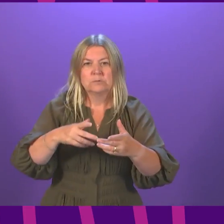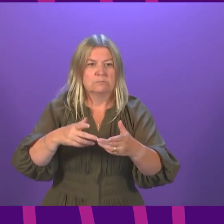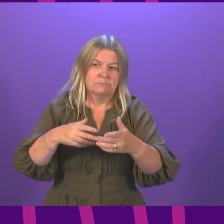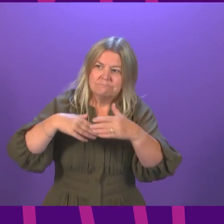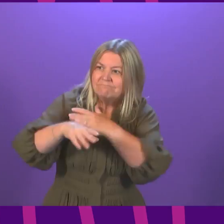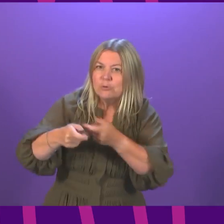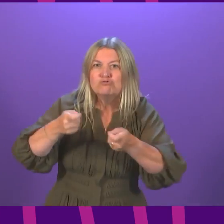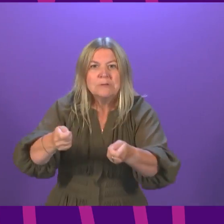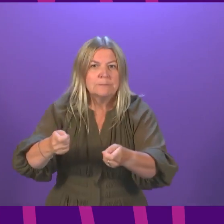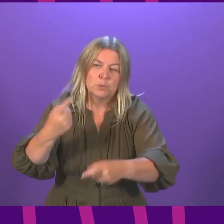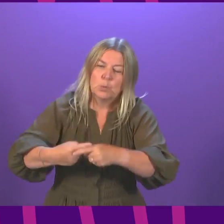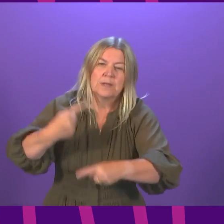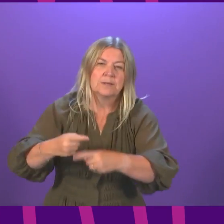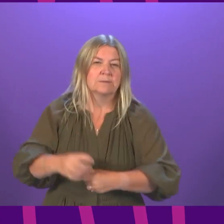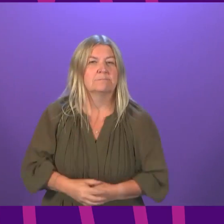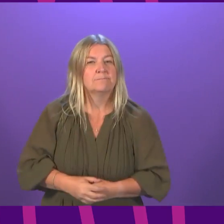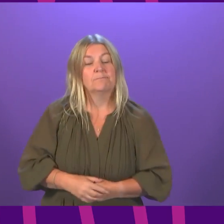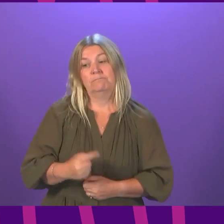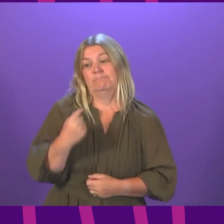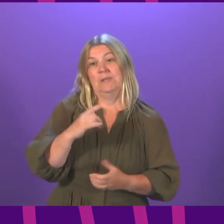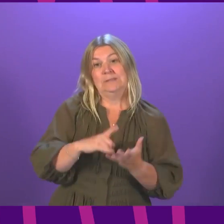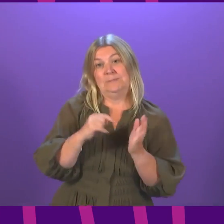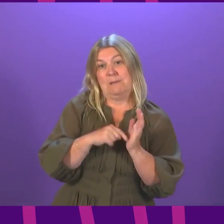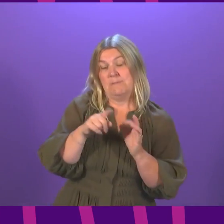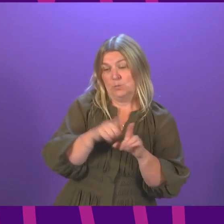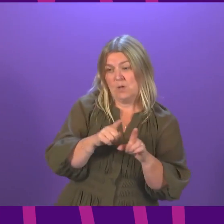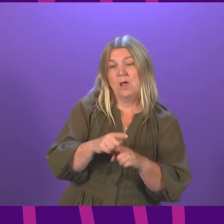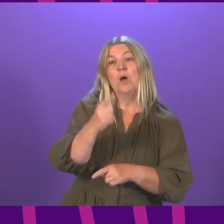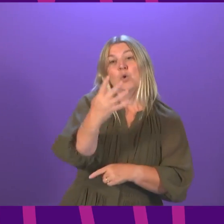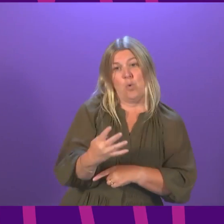first time in Scotland, quarterly reports on suspected drug deaths will be published,